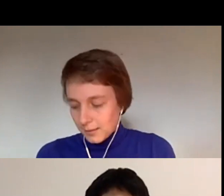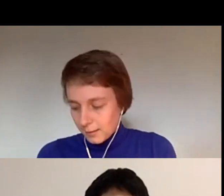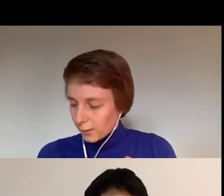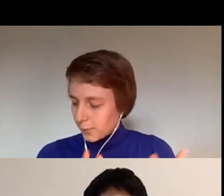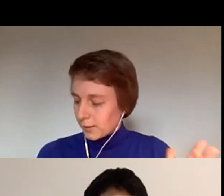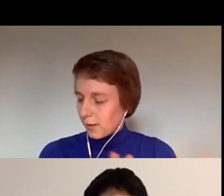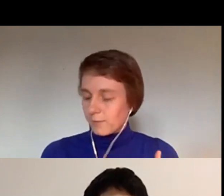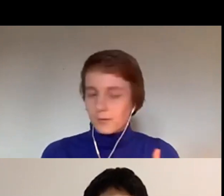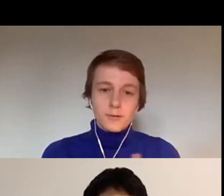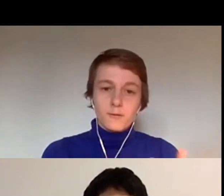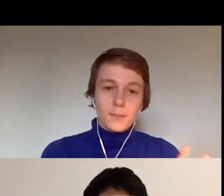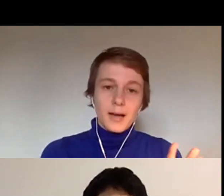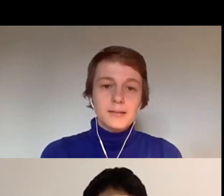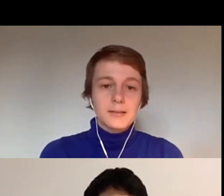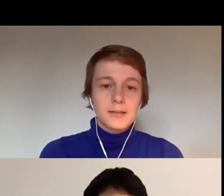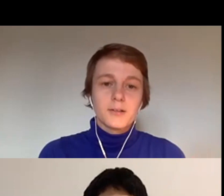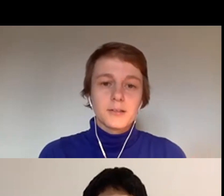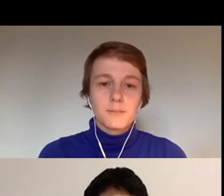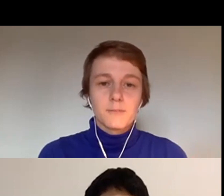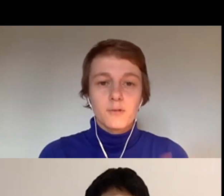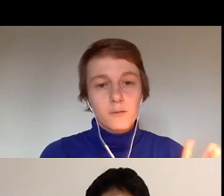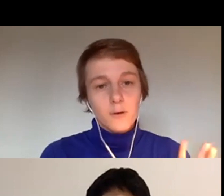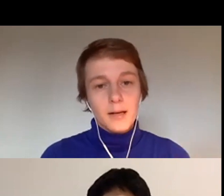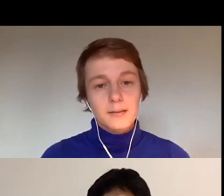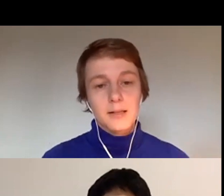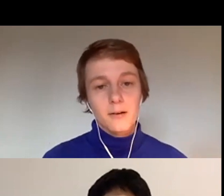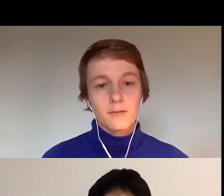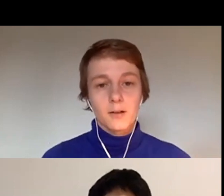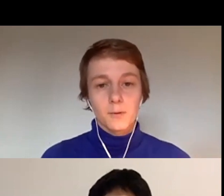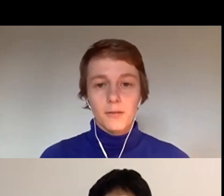available in a lot of different formats. There's some free formats that are available on the